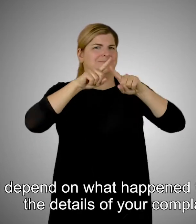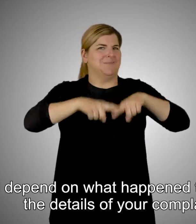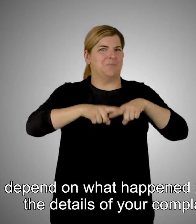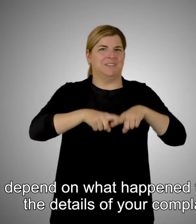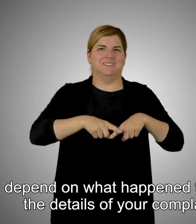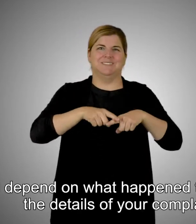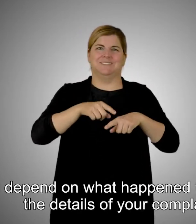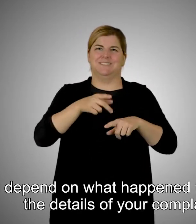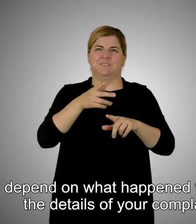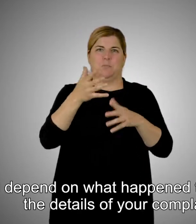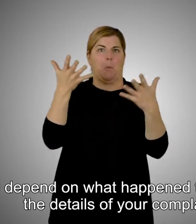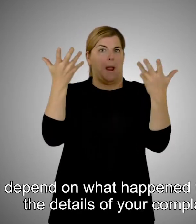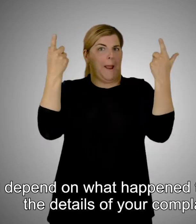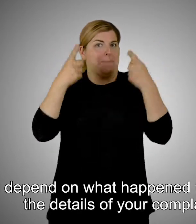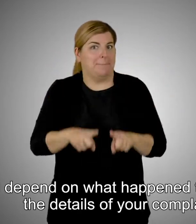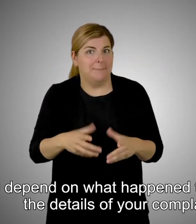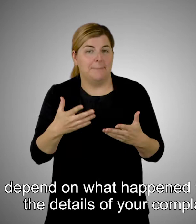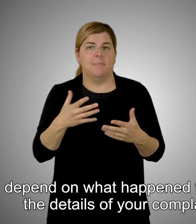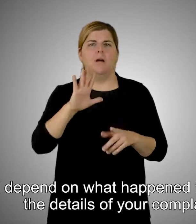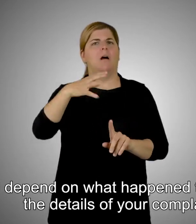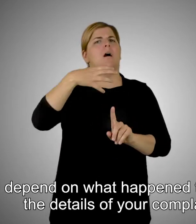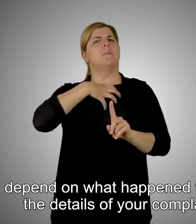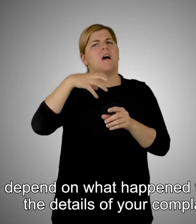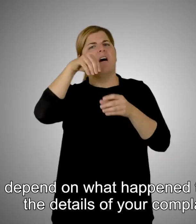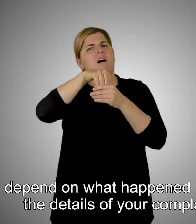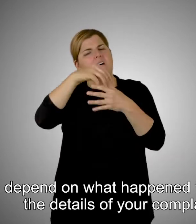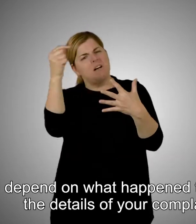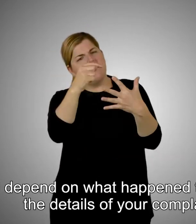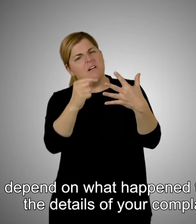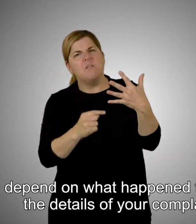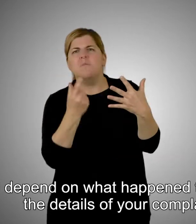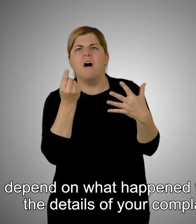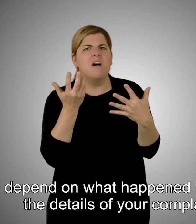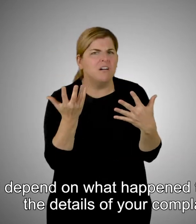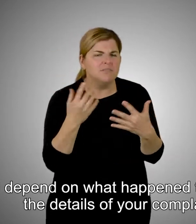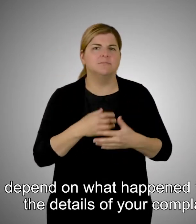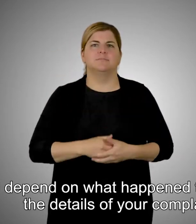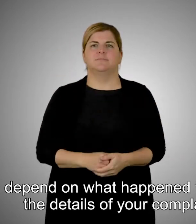will depend on what happened to you and the details of your complaint.